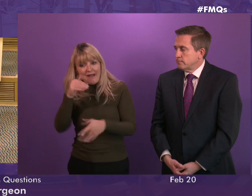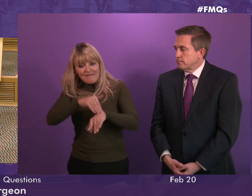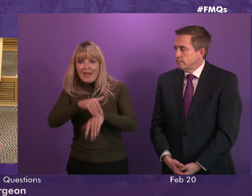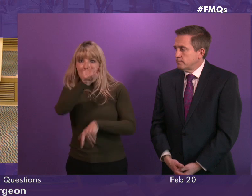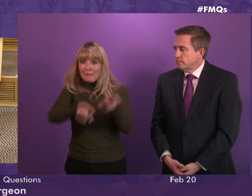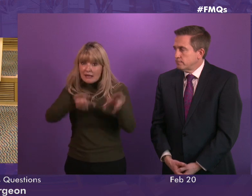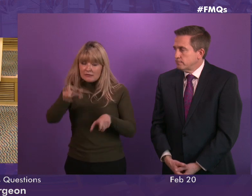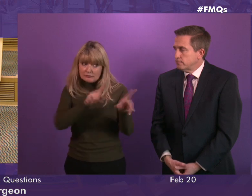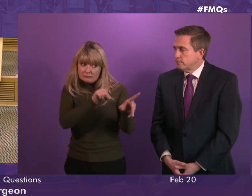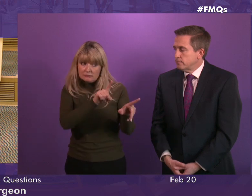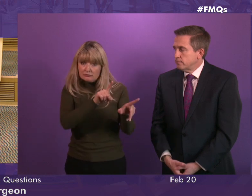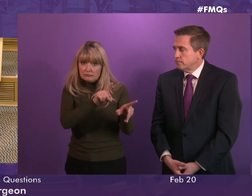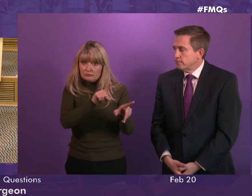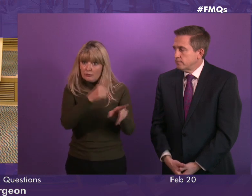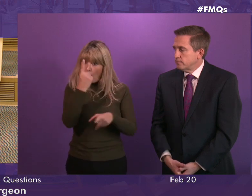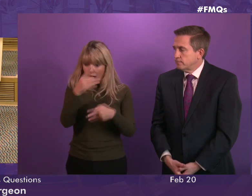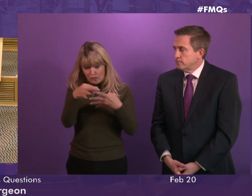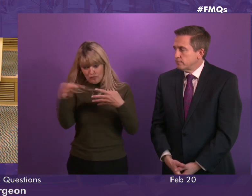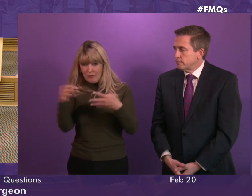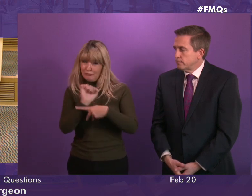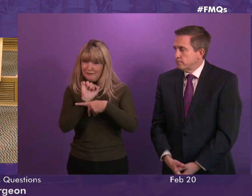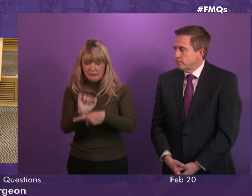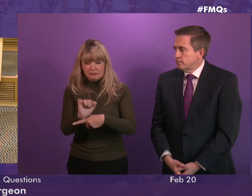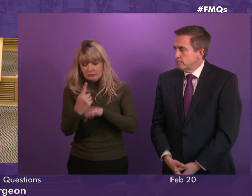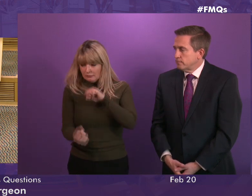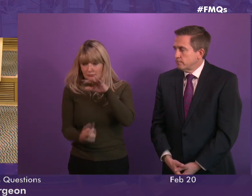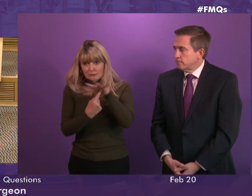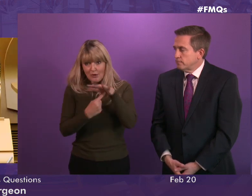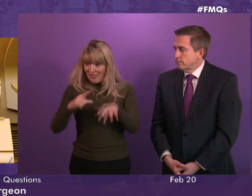Prevention is key, which is why the healthy environment that Diabetes Scotland talks about